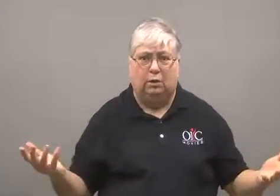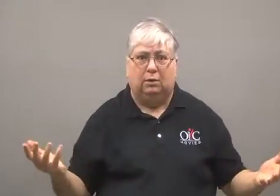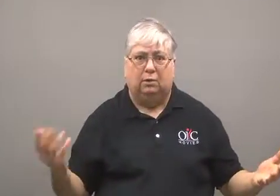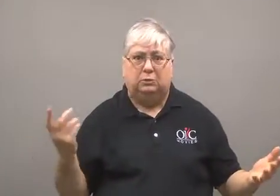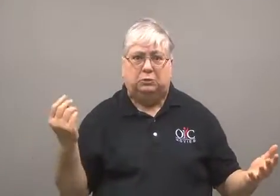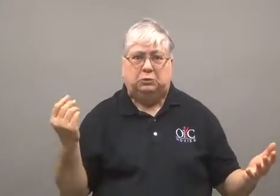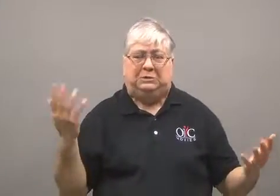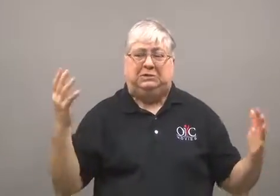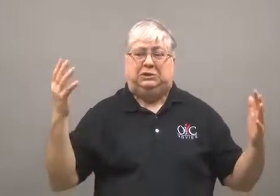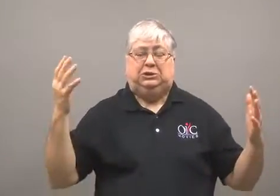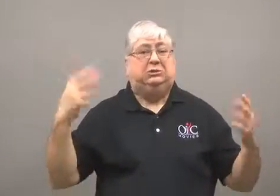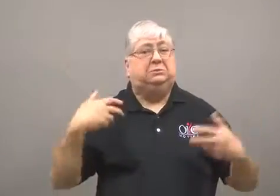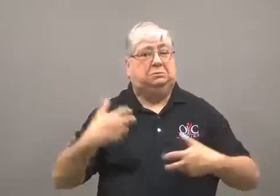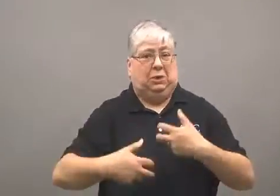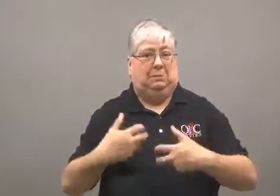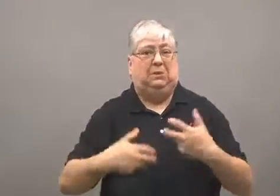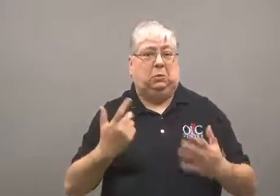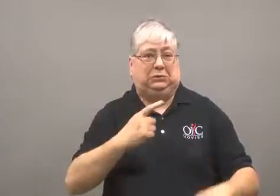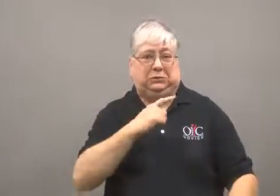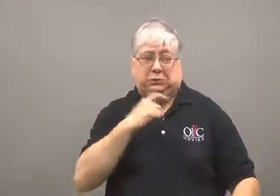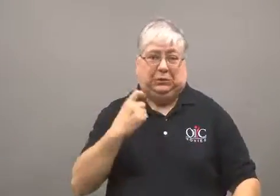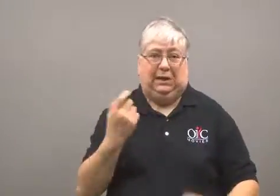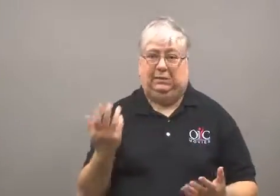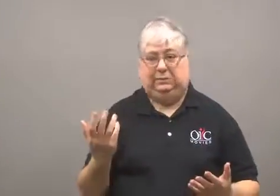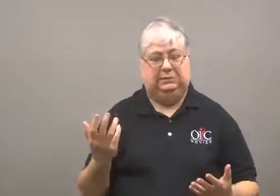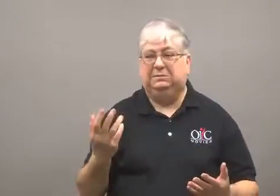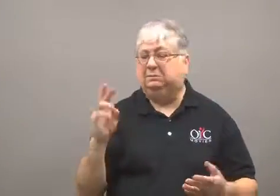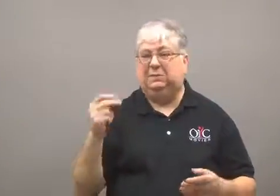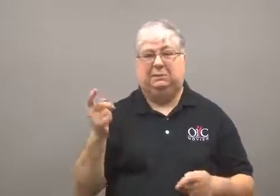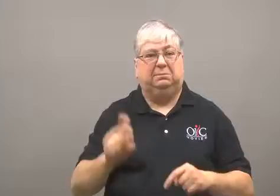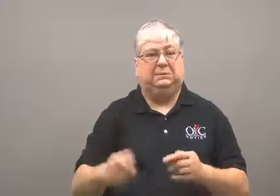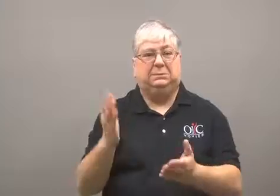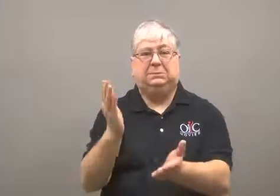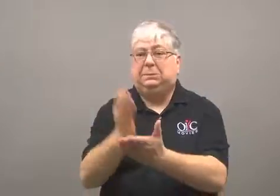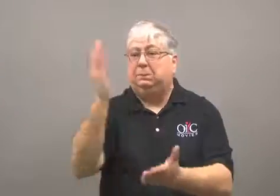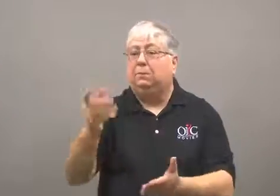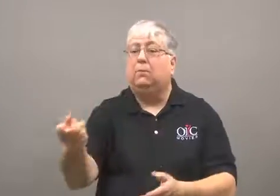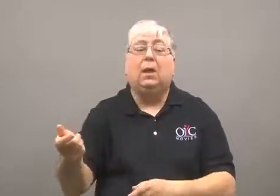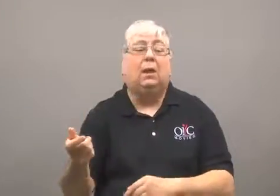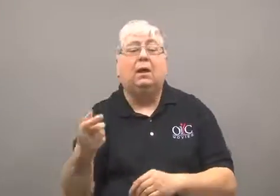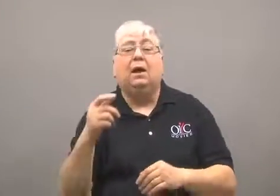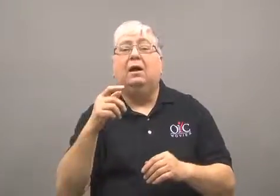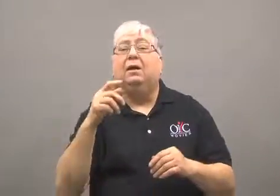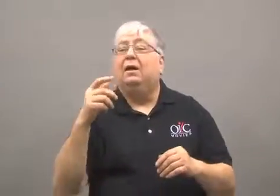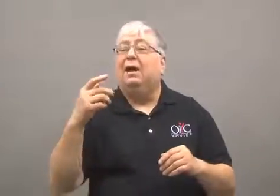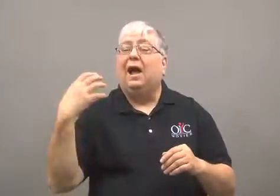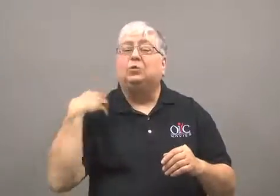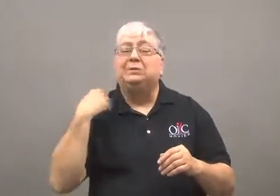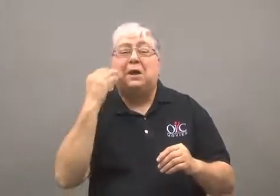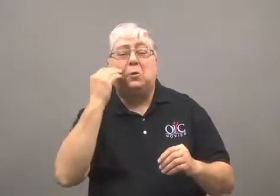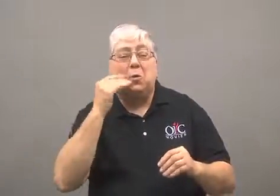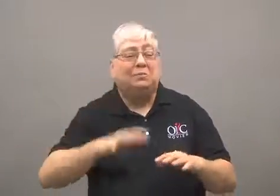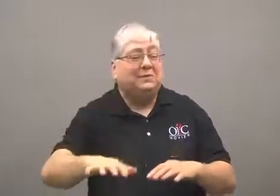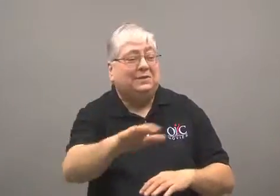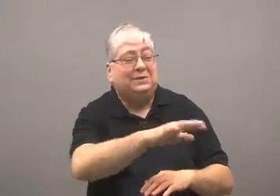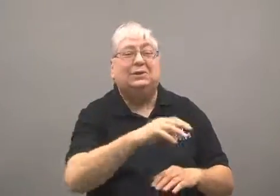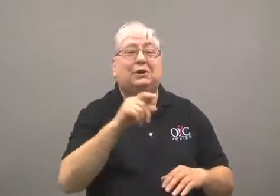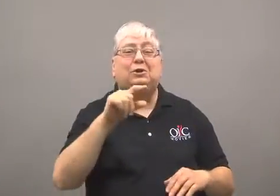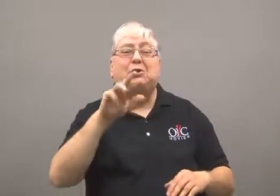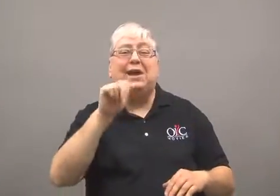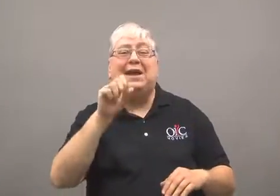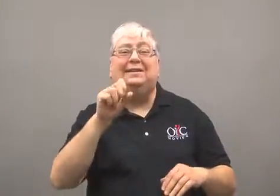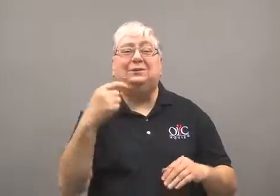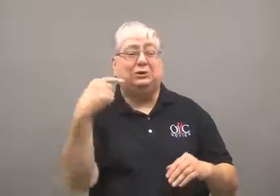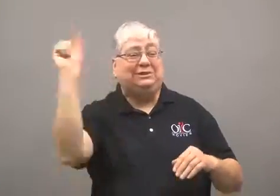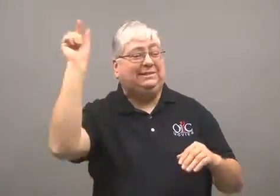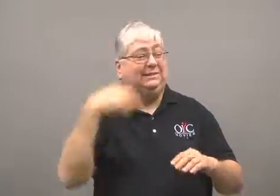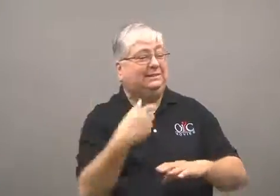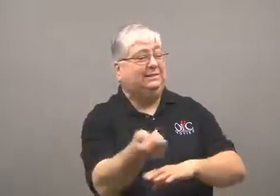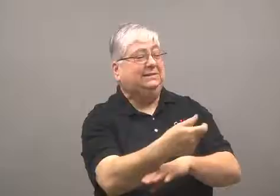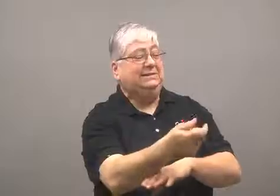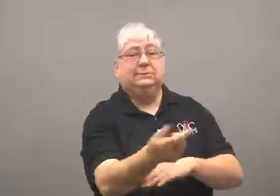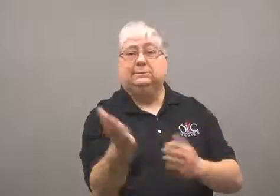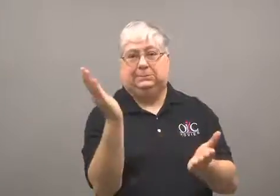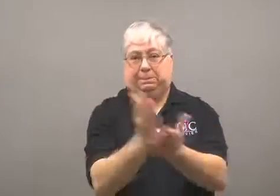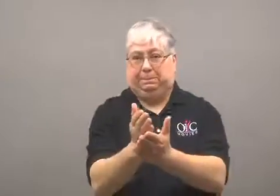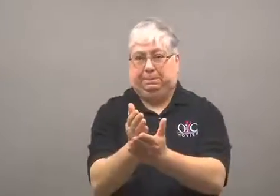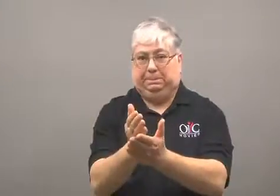He said it was a huge problem and outdoor water use had to stop.